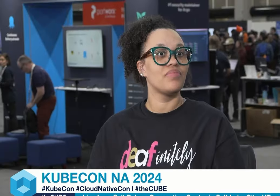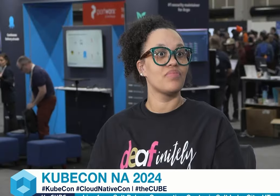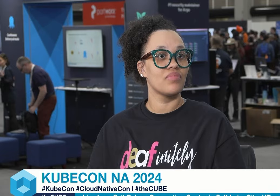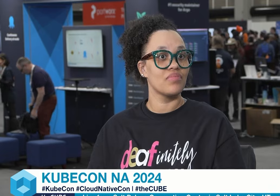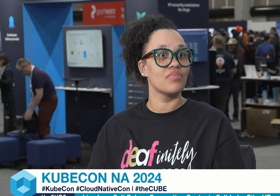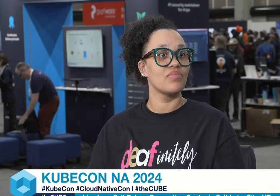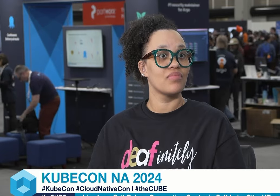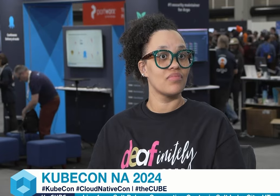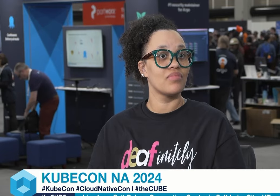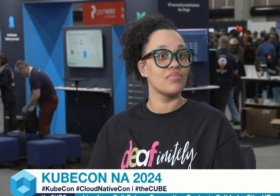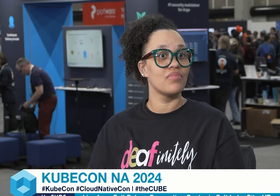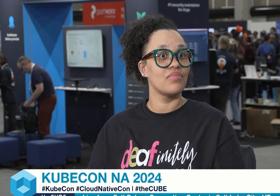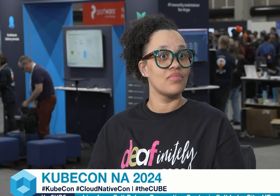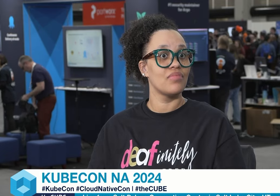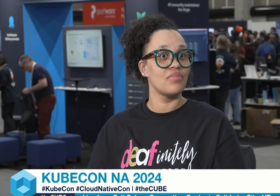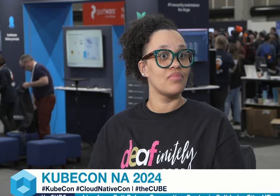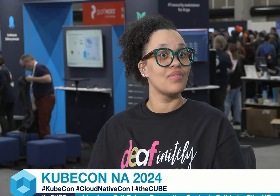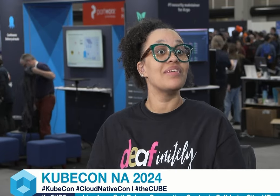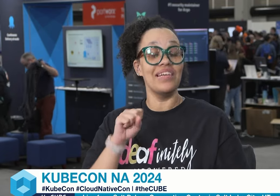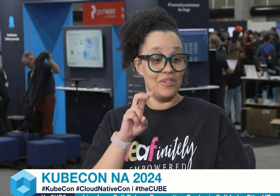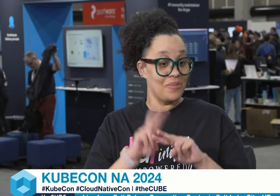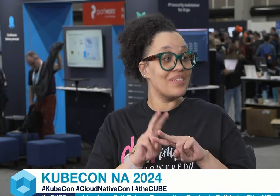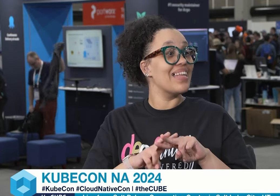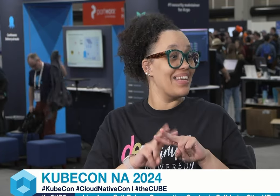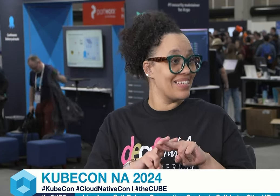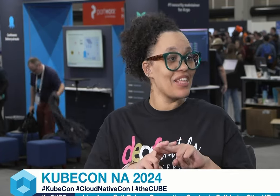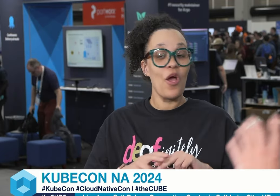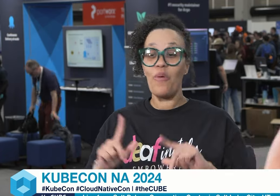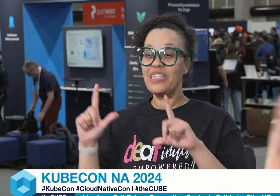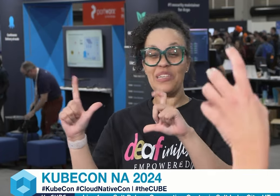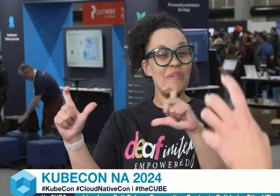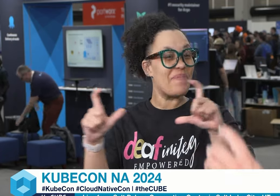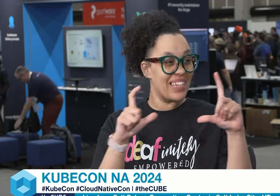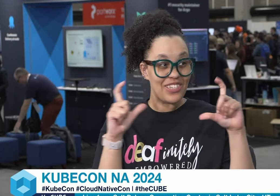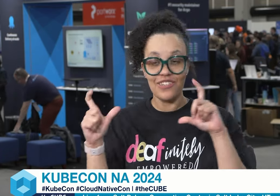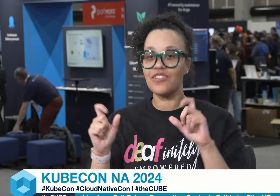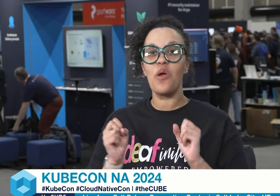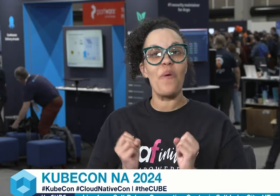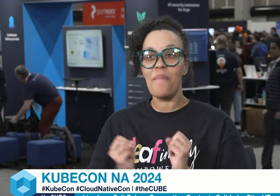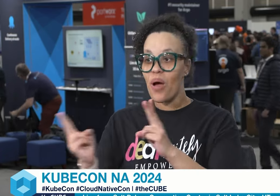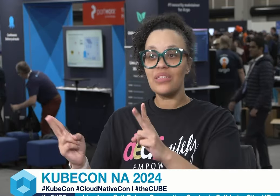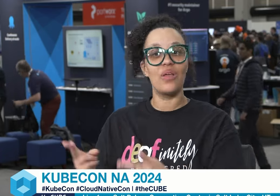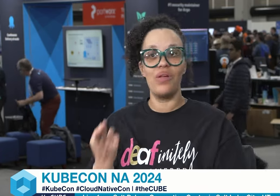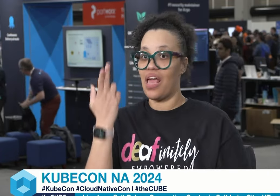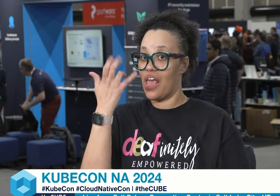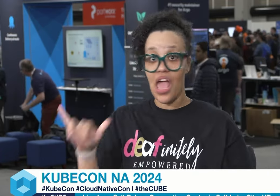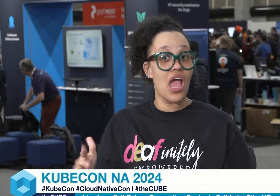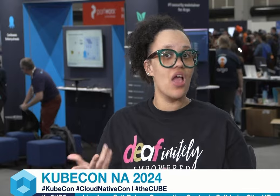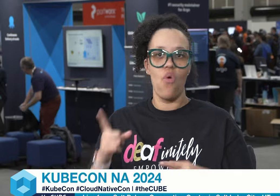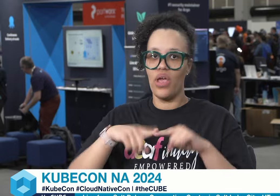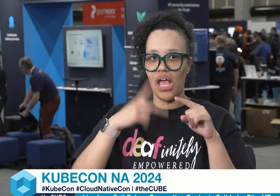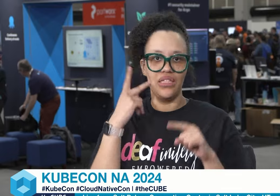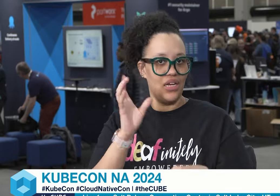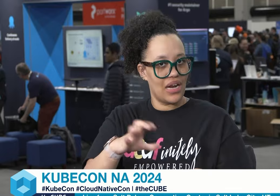and you were in a Slack channel and mentioned it. Yes, that's correct. - And they changed it? Yes, and we took pictures and we posted it